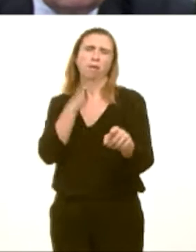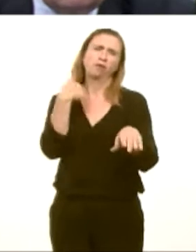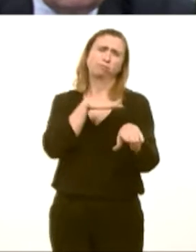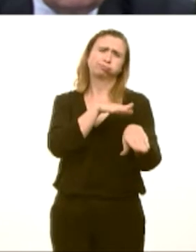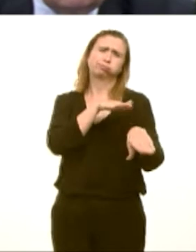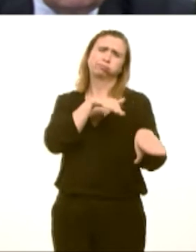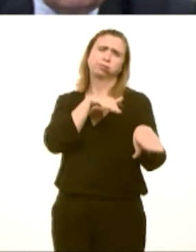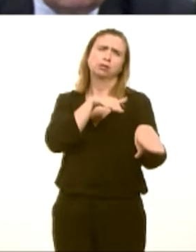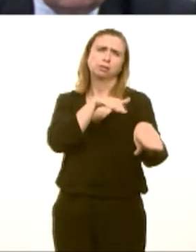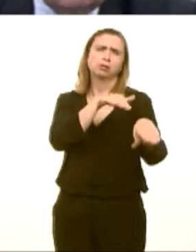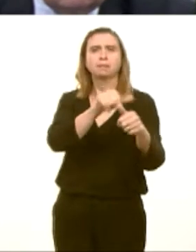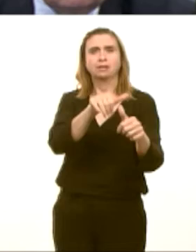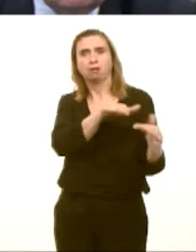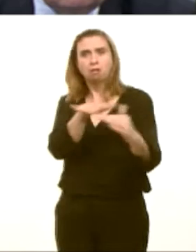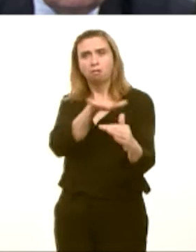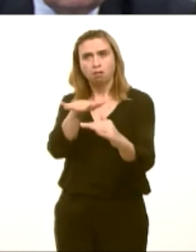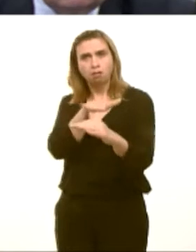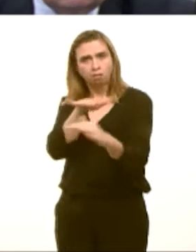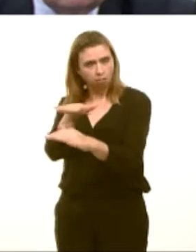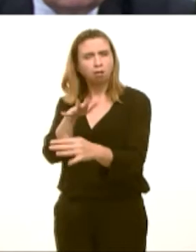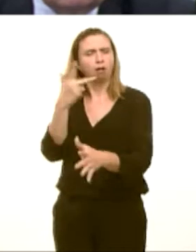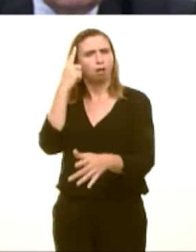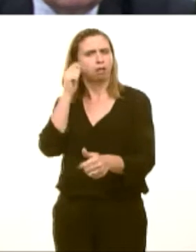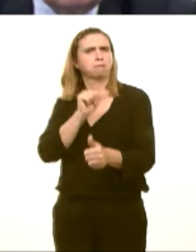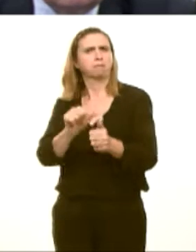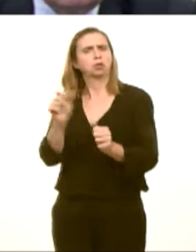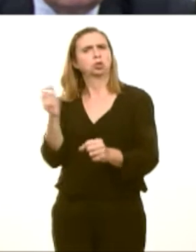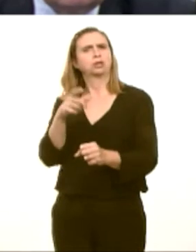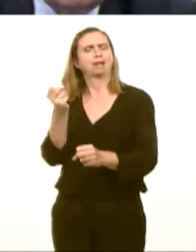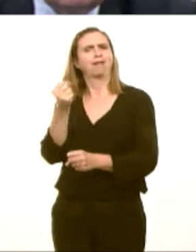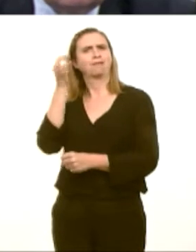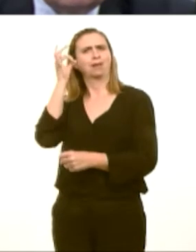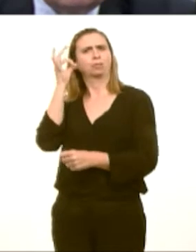Your Governmentís own report says that councils should carry out independent impact assessments